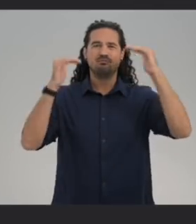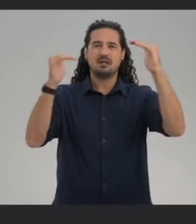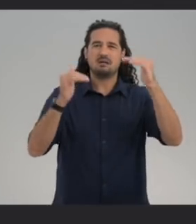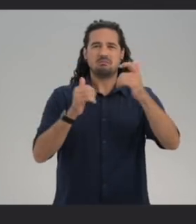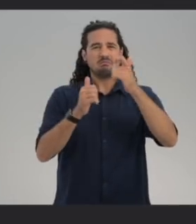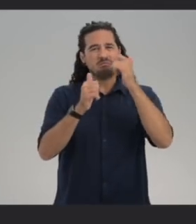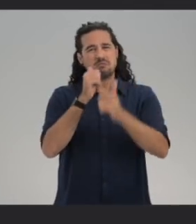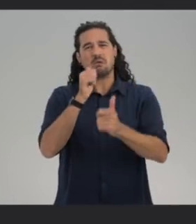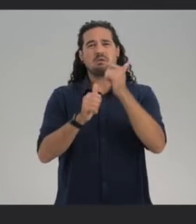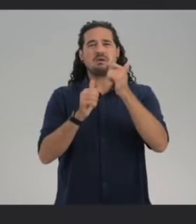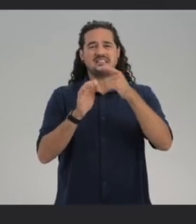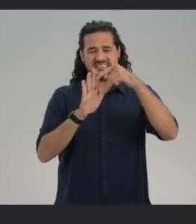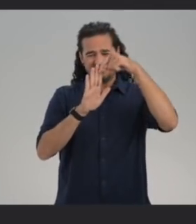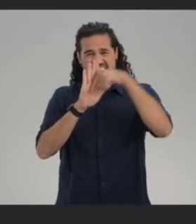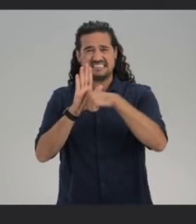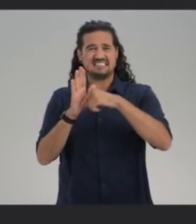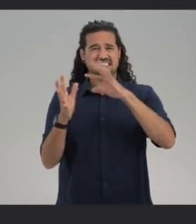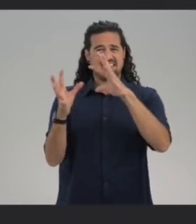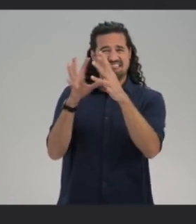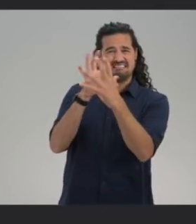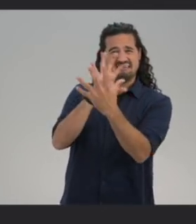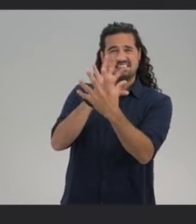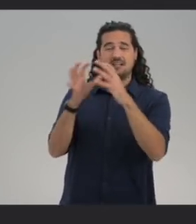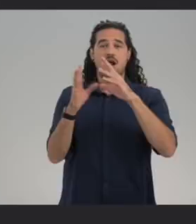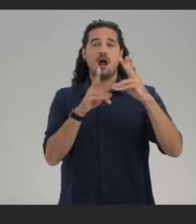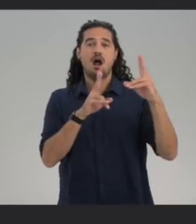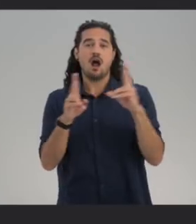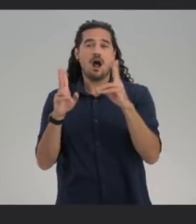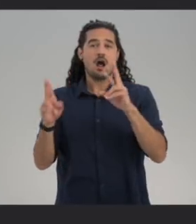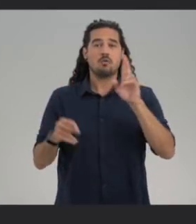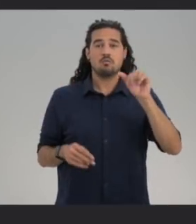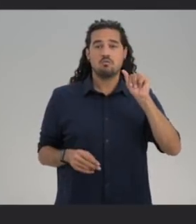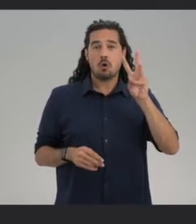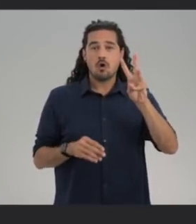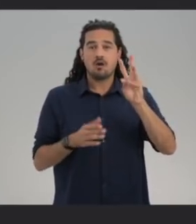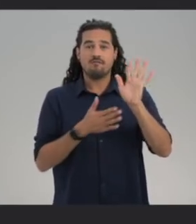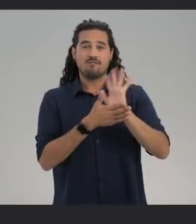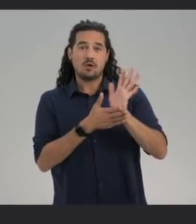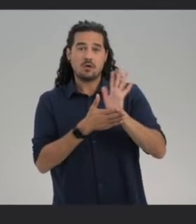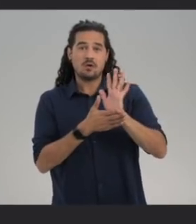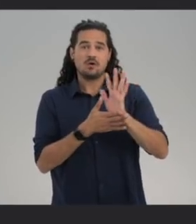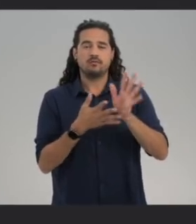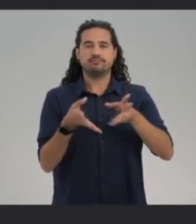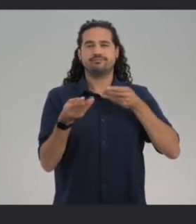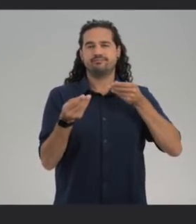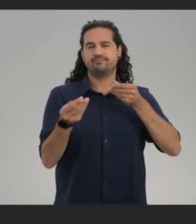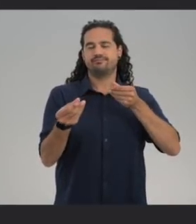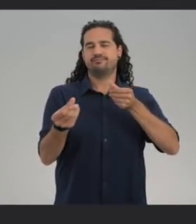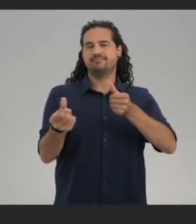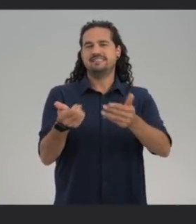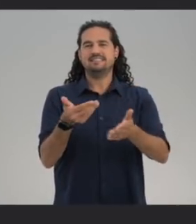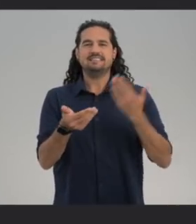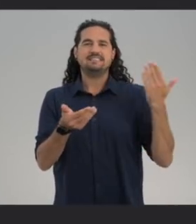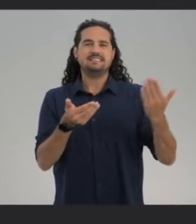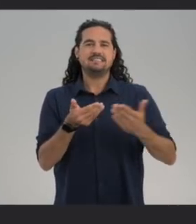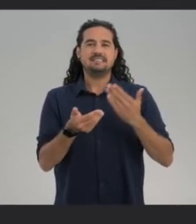So you can render 3D animations or edit RAW video footage with ease. Now, part of the secret behind this breakthrough performance